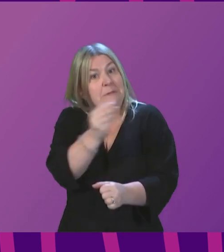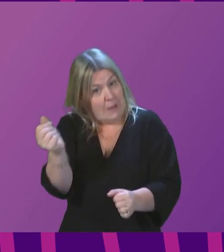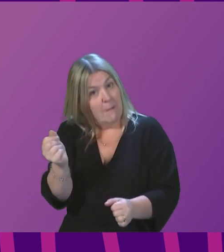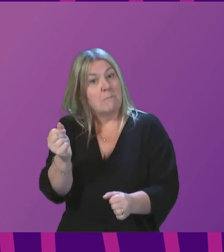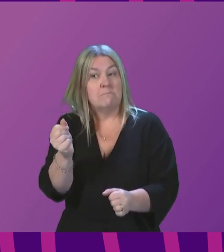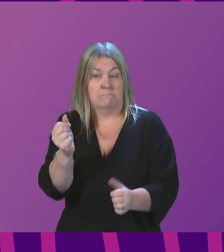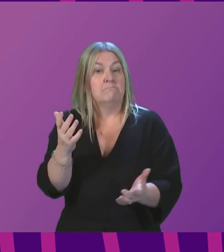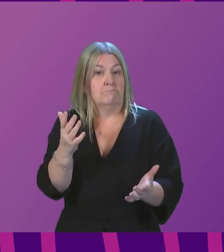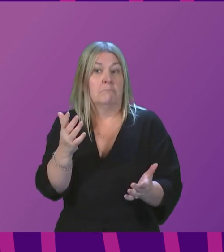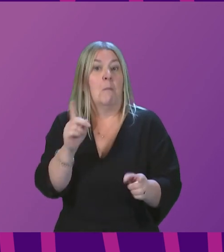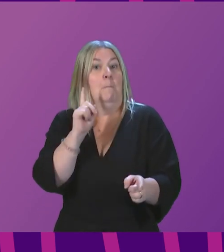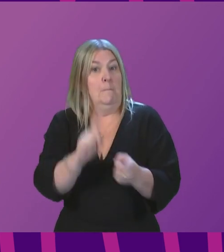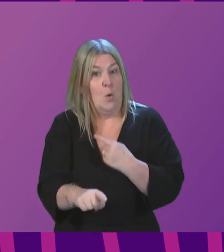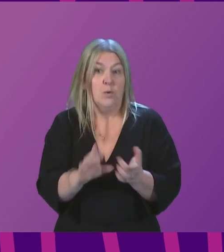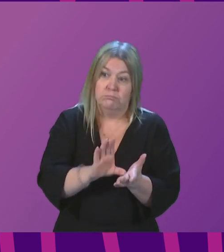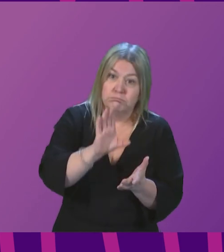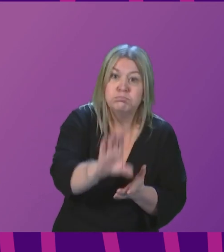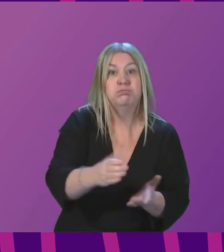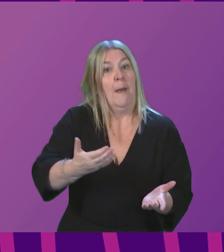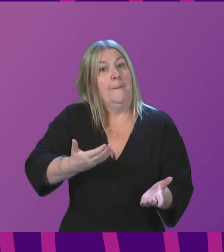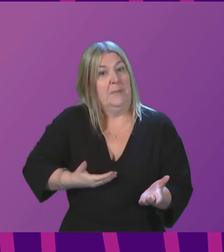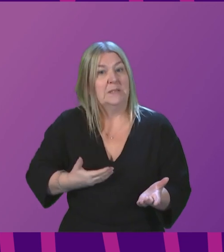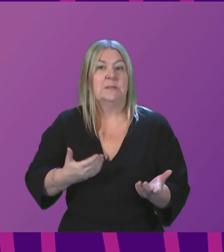hospitality and leisure businesses that are eligible for support.